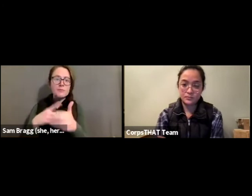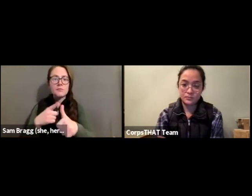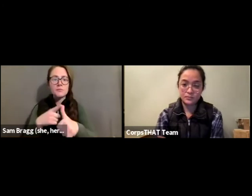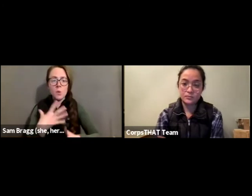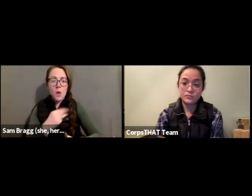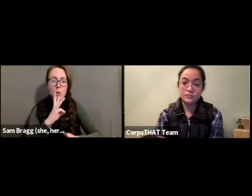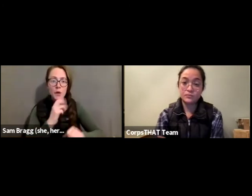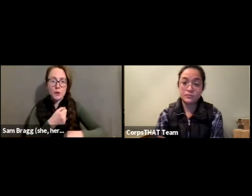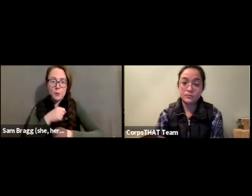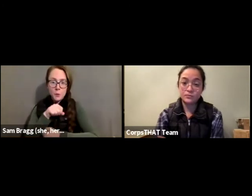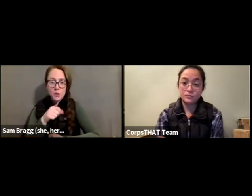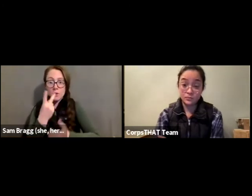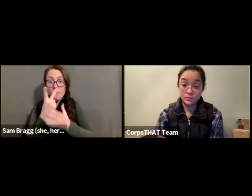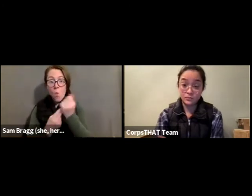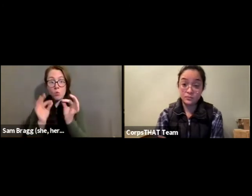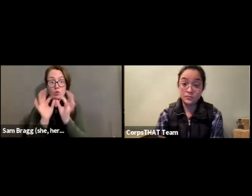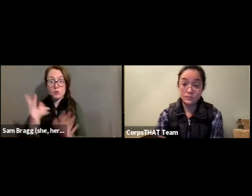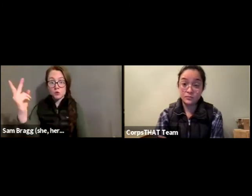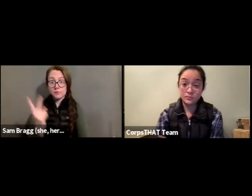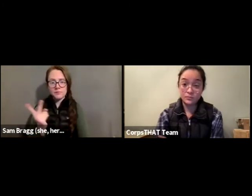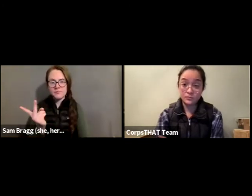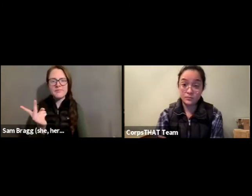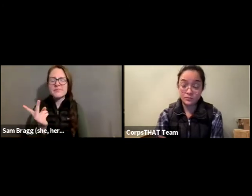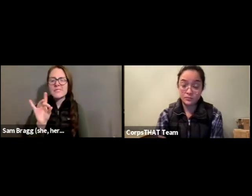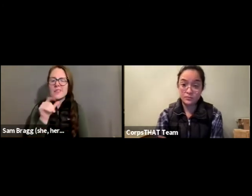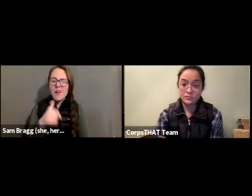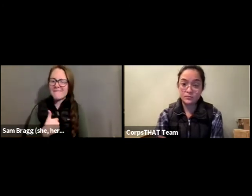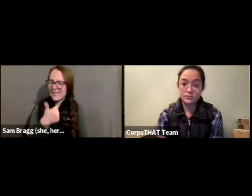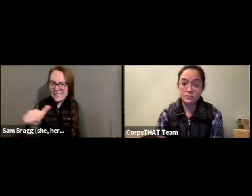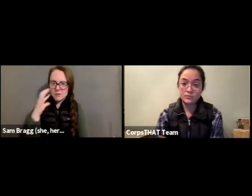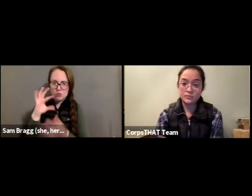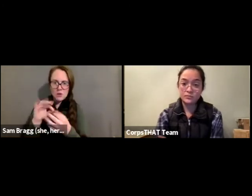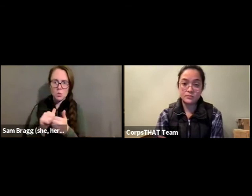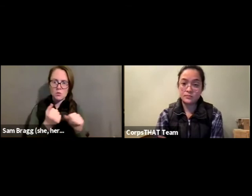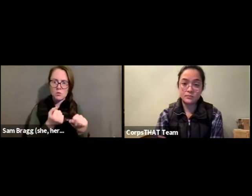those different terrains so like for what white or water rafting those interpreters did not have